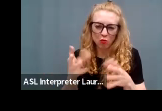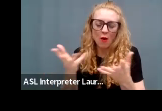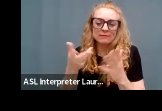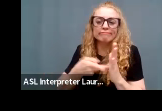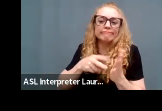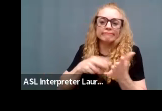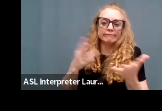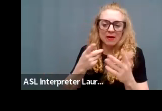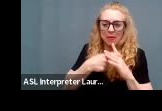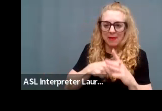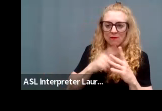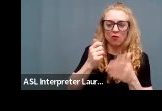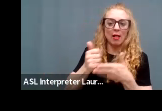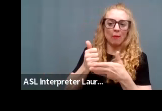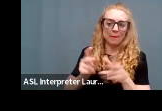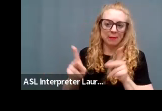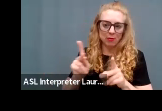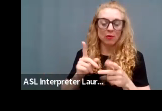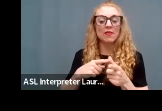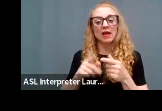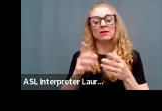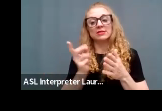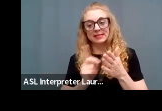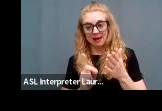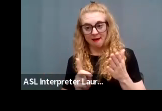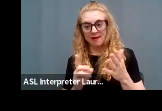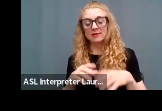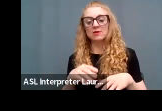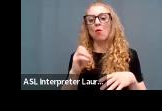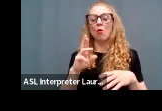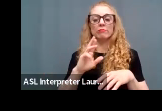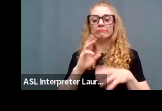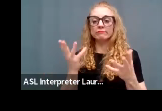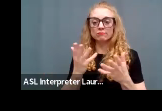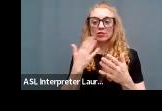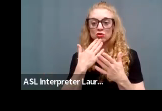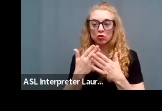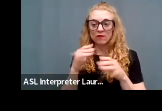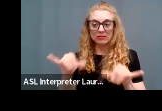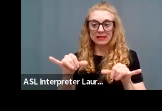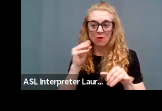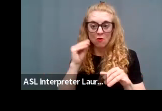starting gates to help people and we design well what is going to put in place we implement it and